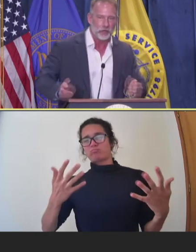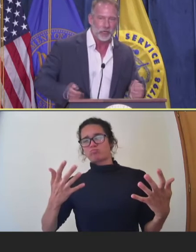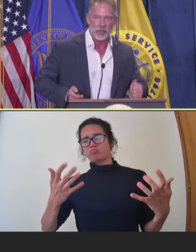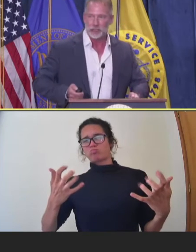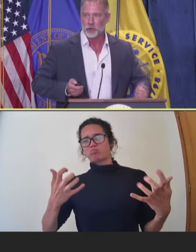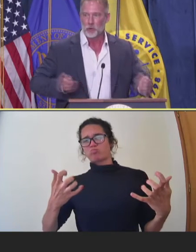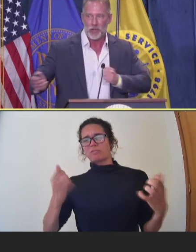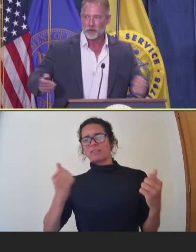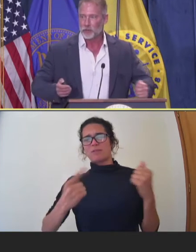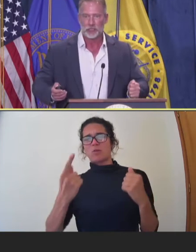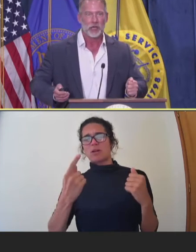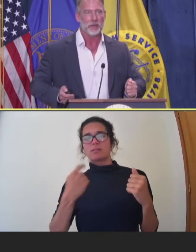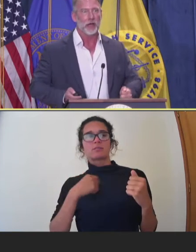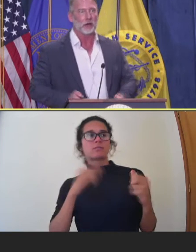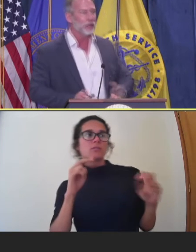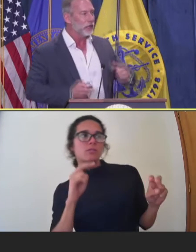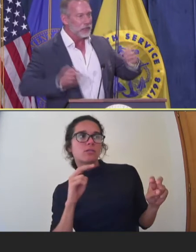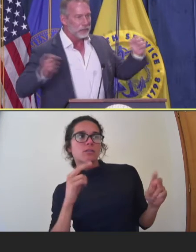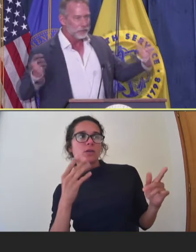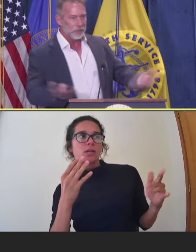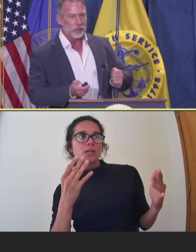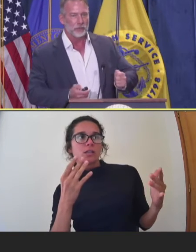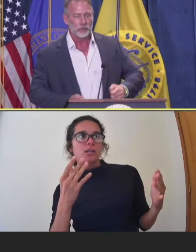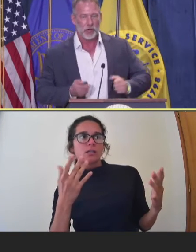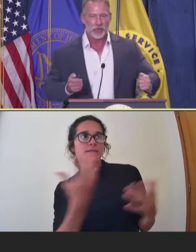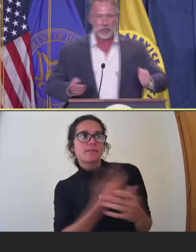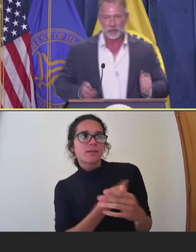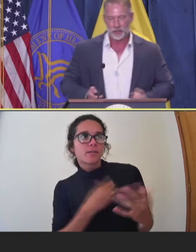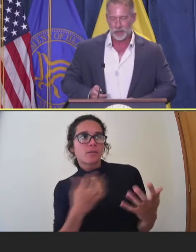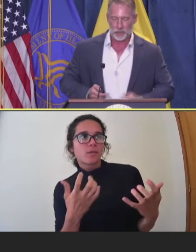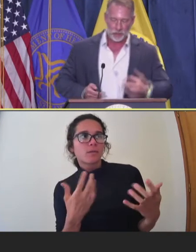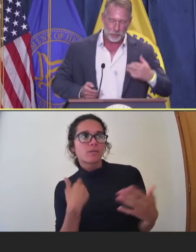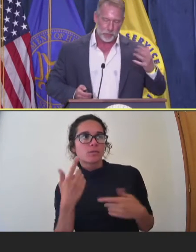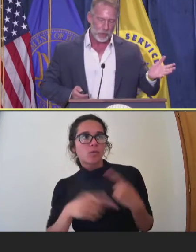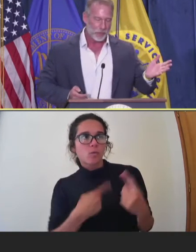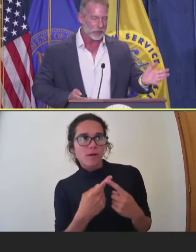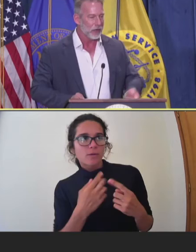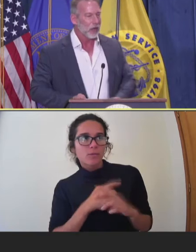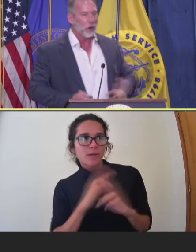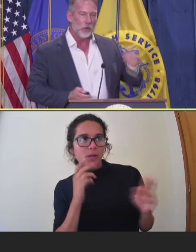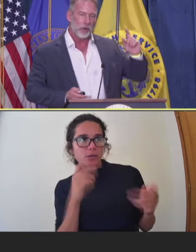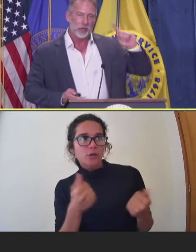the announcement. Waiting for it to come out, you know, trying to get an appointment. When we did